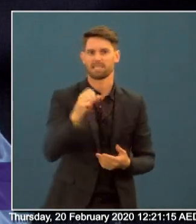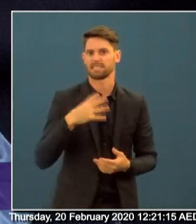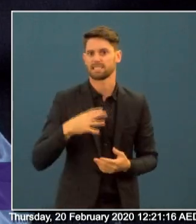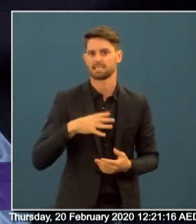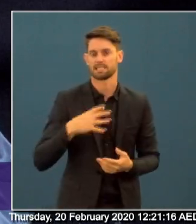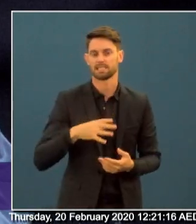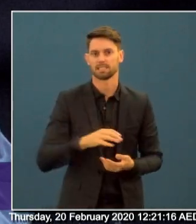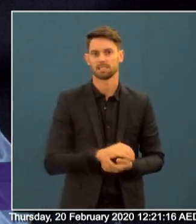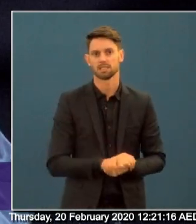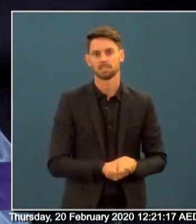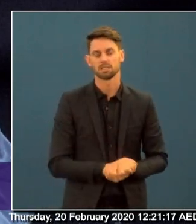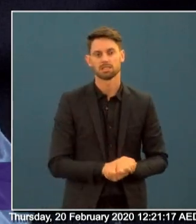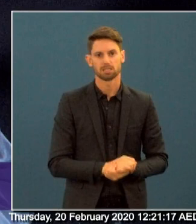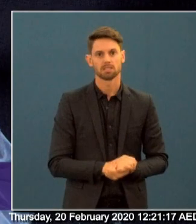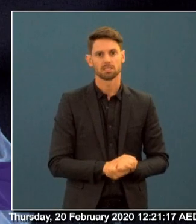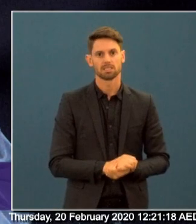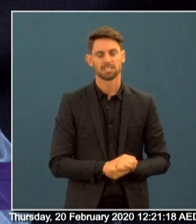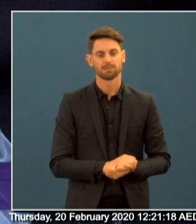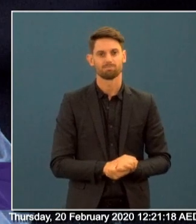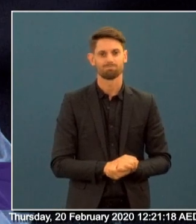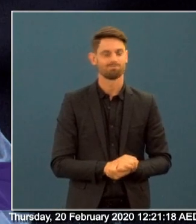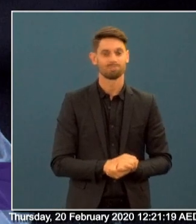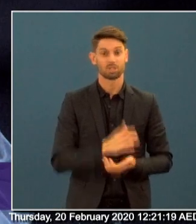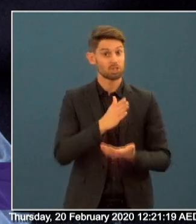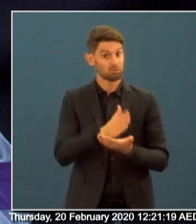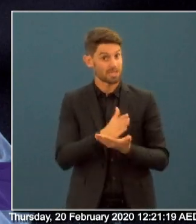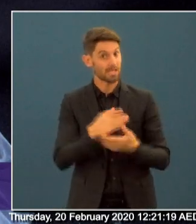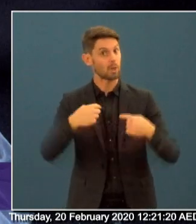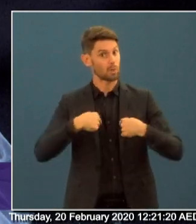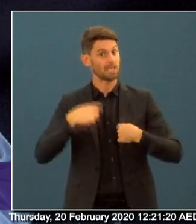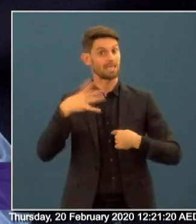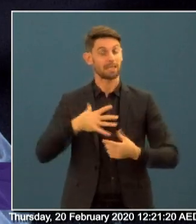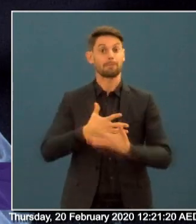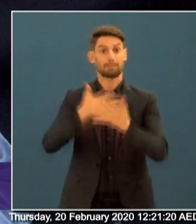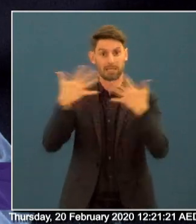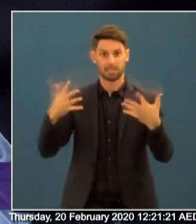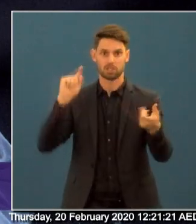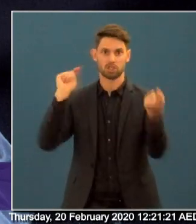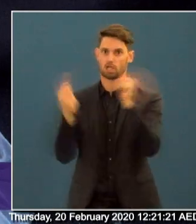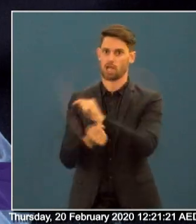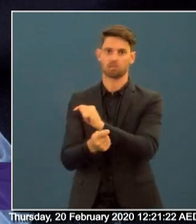with intellectual disability and autism, that, overall, we need significant adaptations to our standard practice,